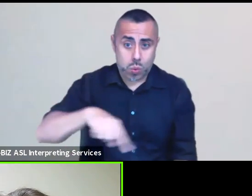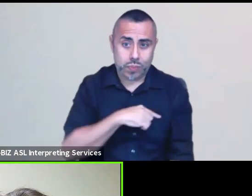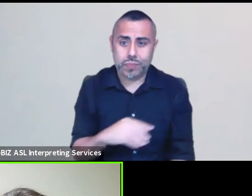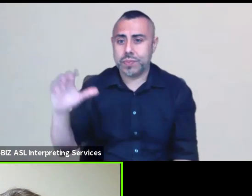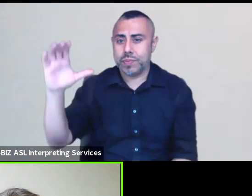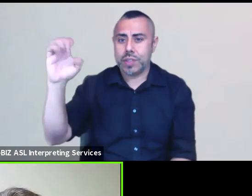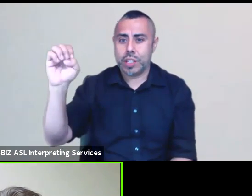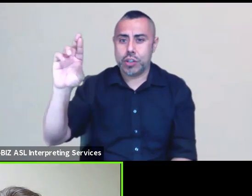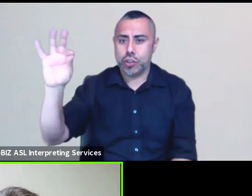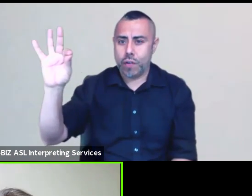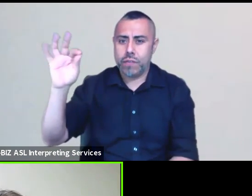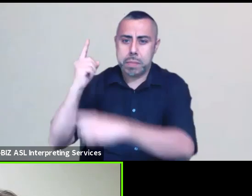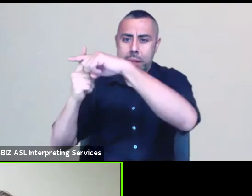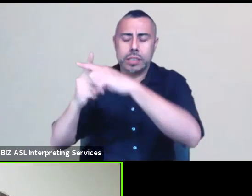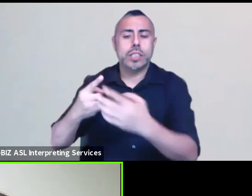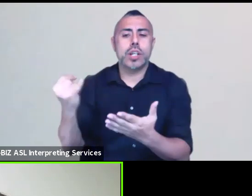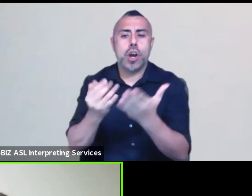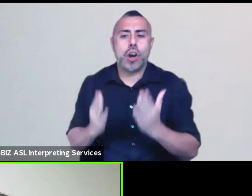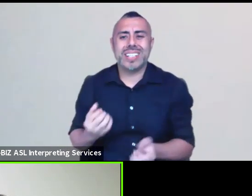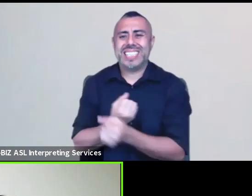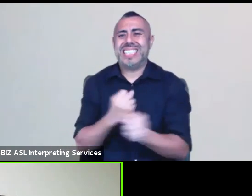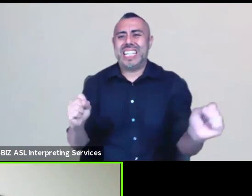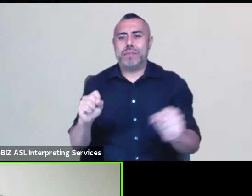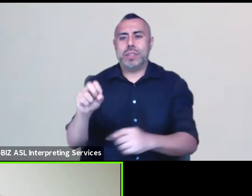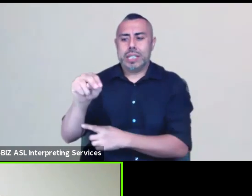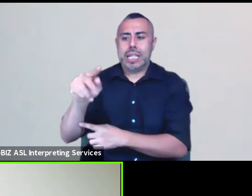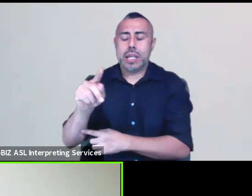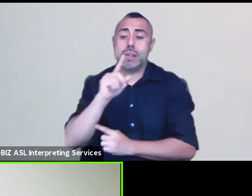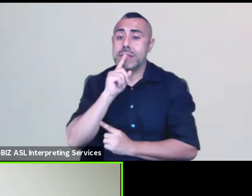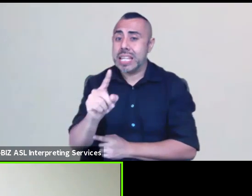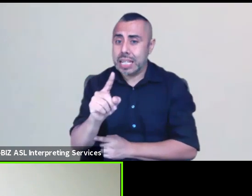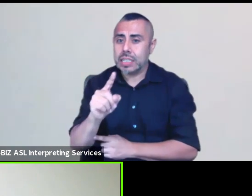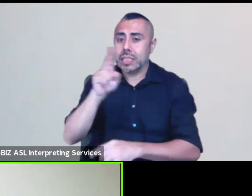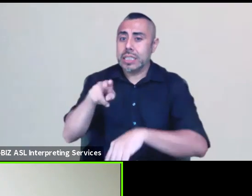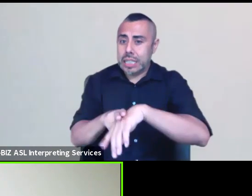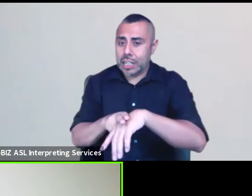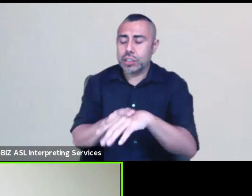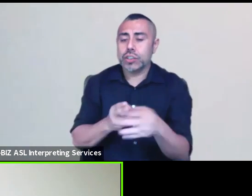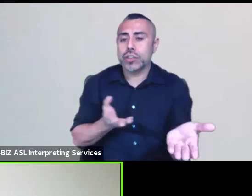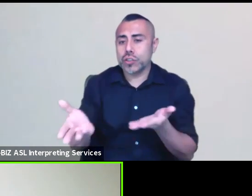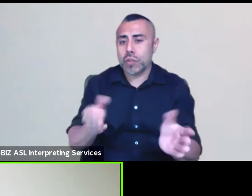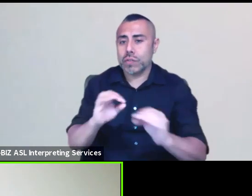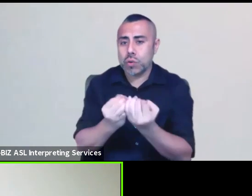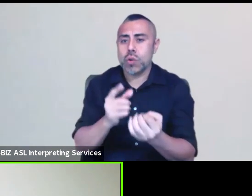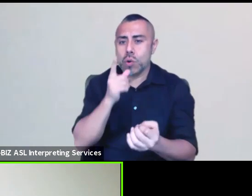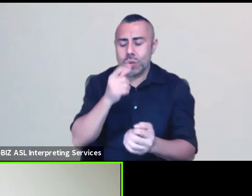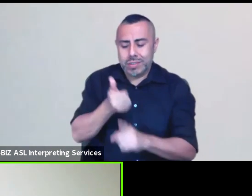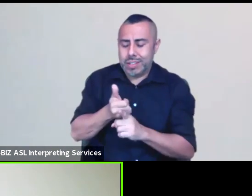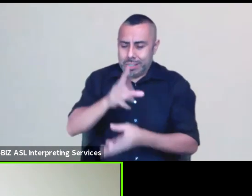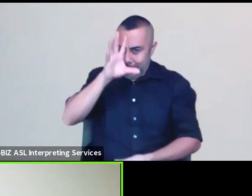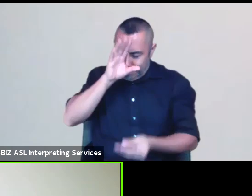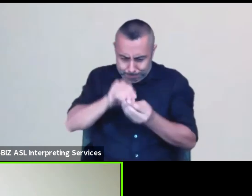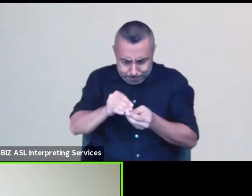is a national artist service organization that is dedicated to helping artists build strong and resilient careers